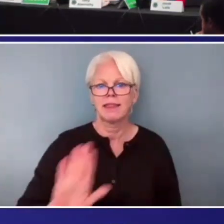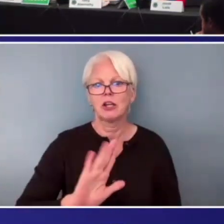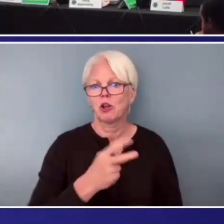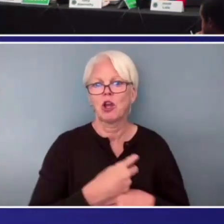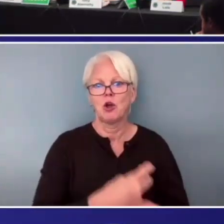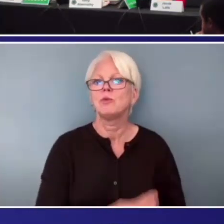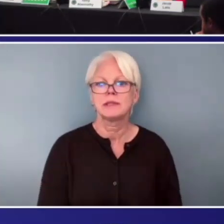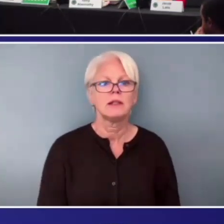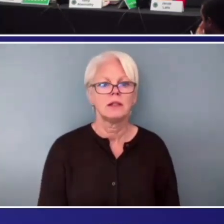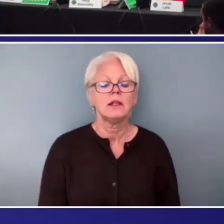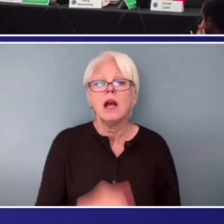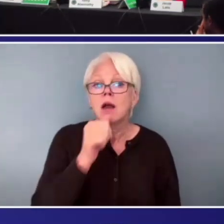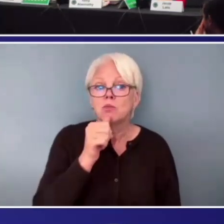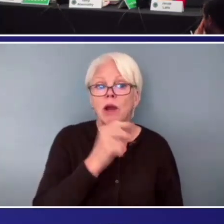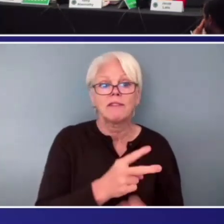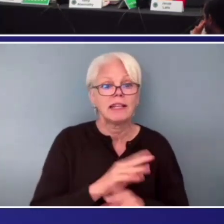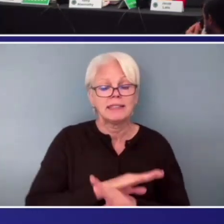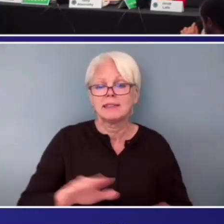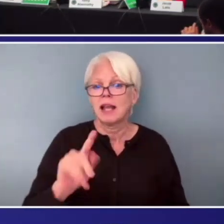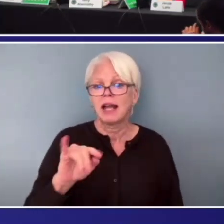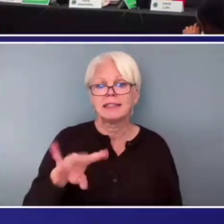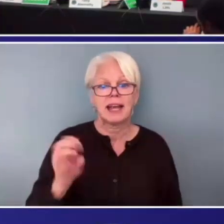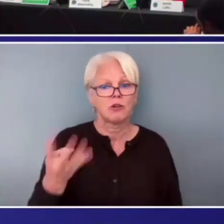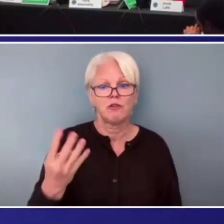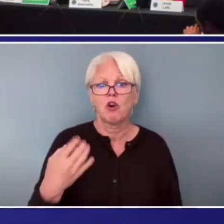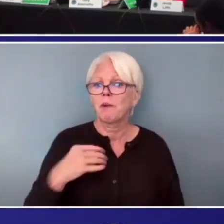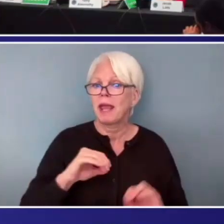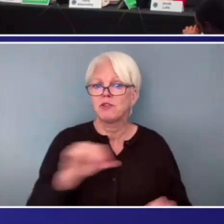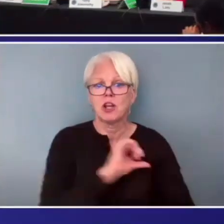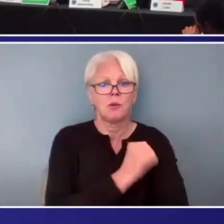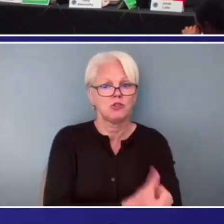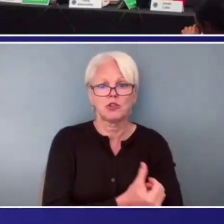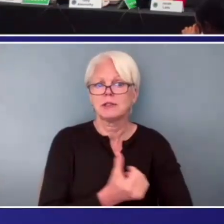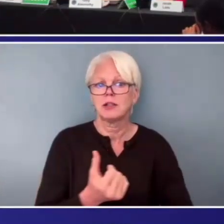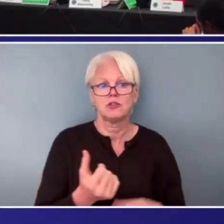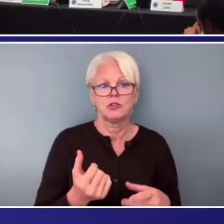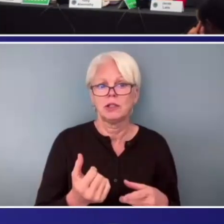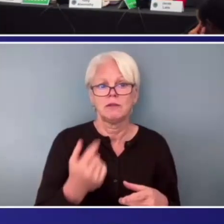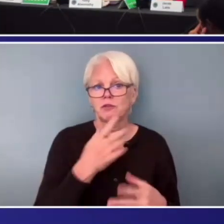Private lending is not Title IV, and we have no jurisdiction over items that are not Title IV.